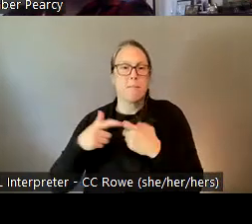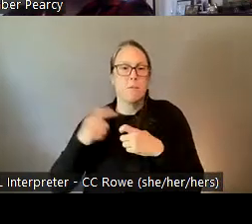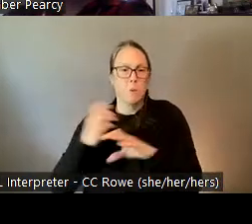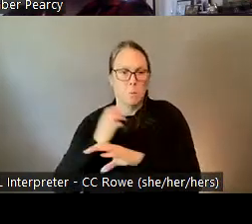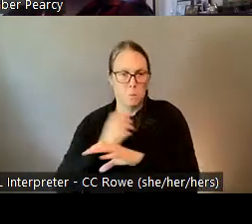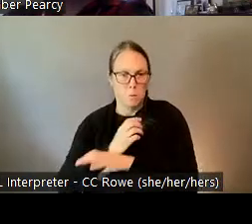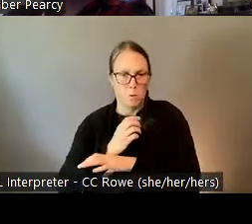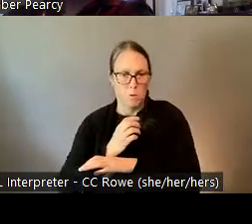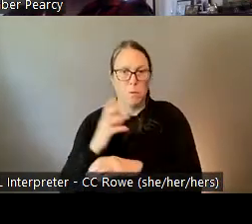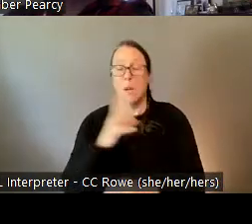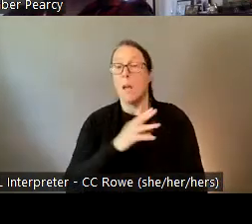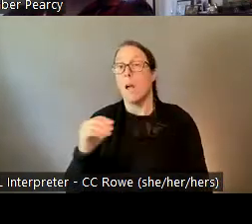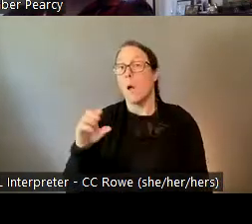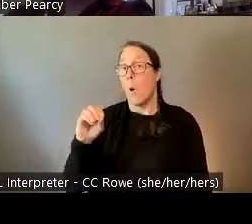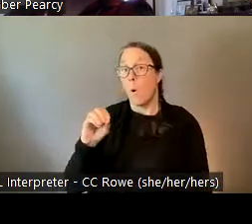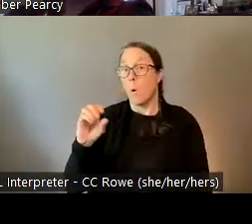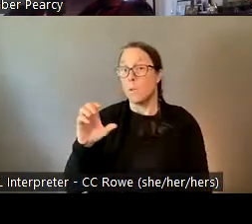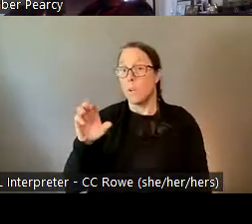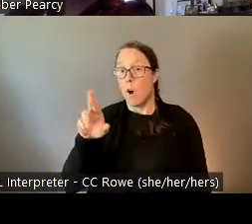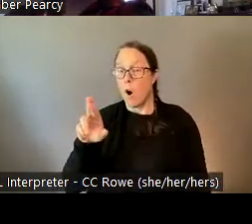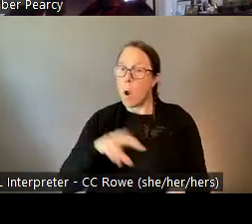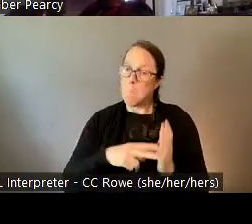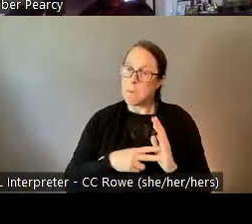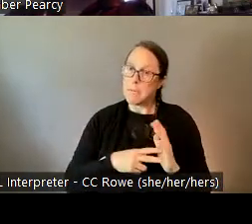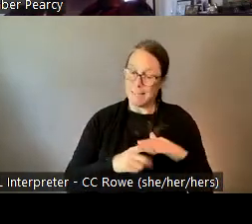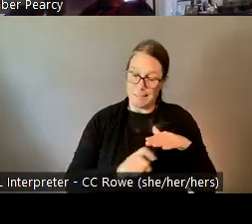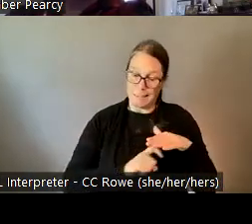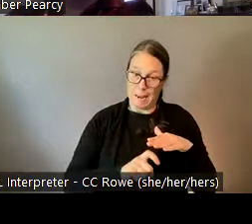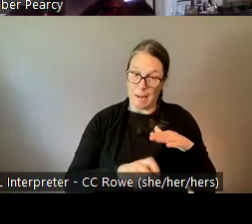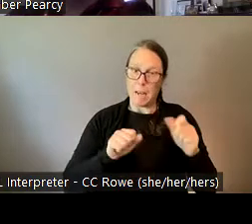An OCR allows for the scan to be converted into editable text.